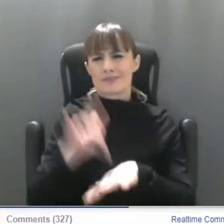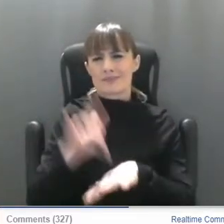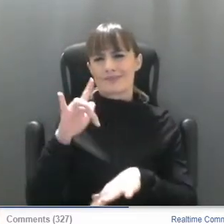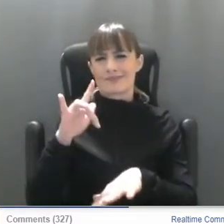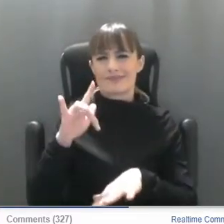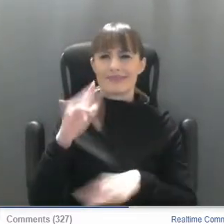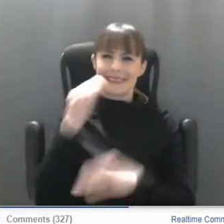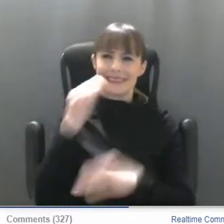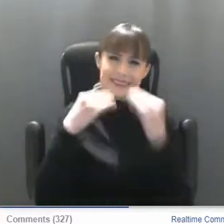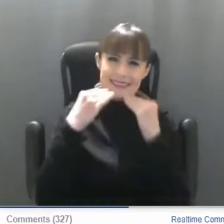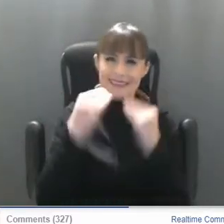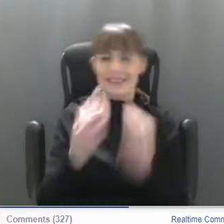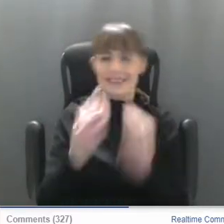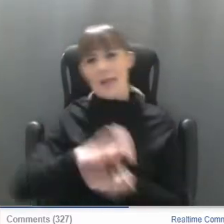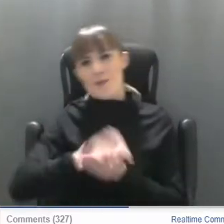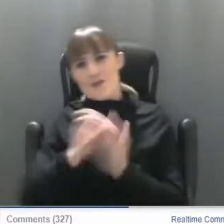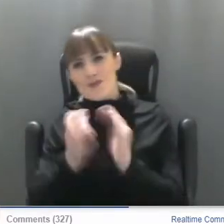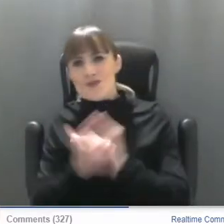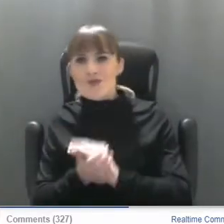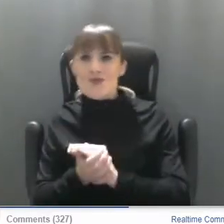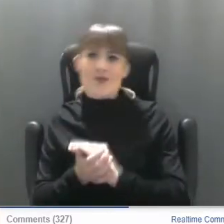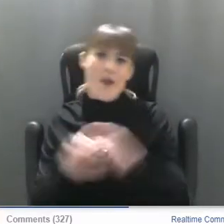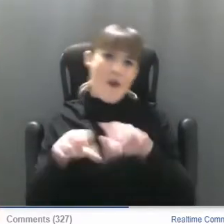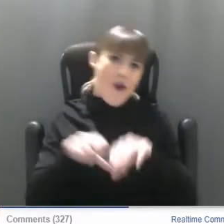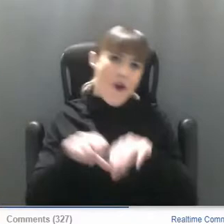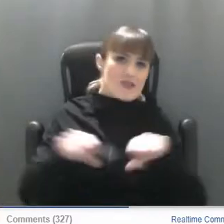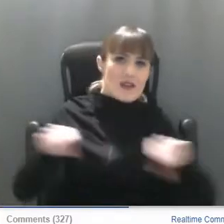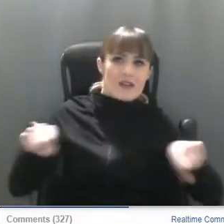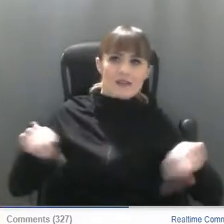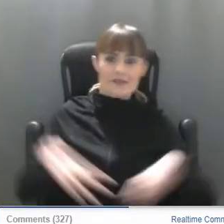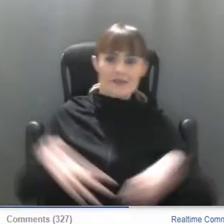Nancy, thanks for your donation. So this is kind of fun for the kids. It'll be kind of